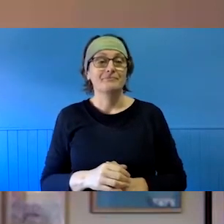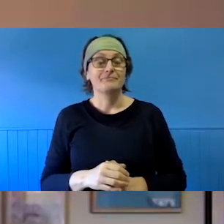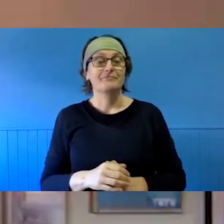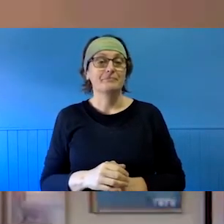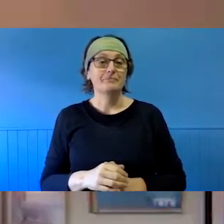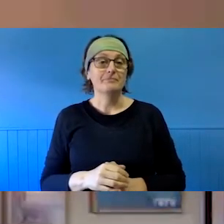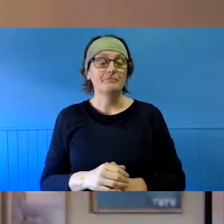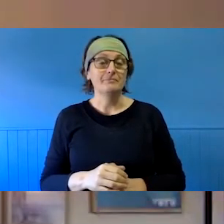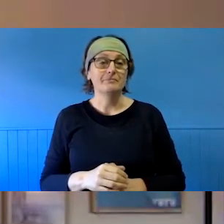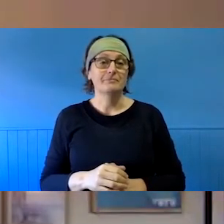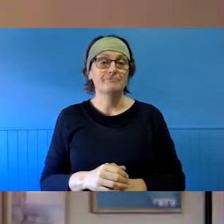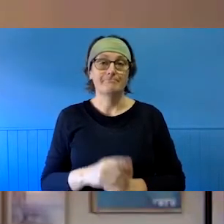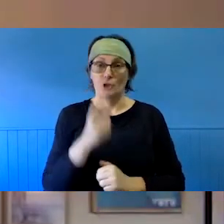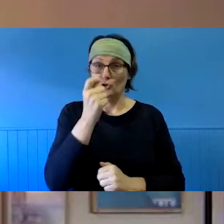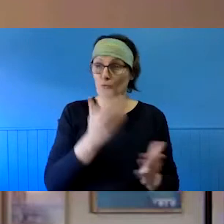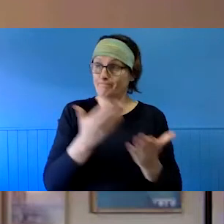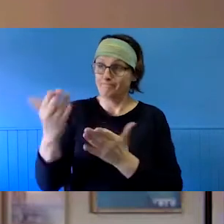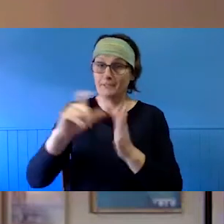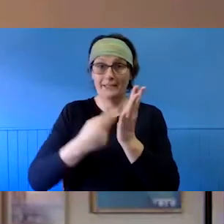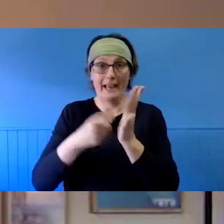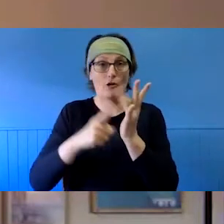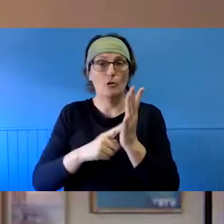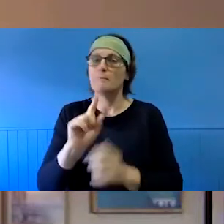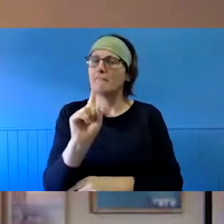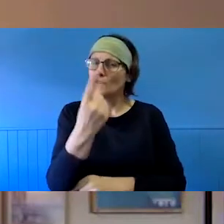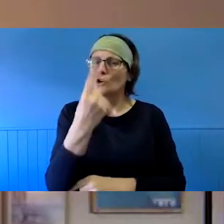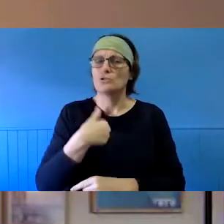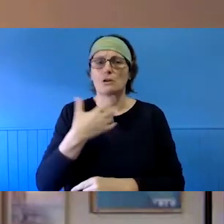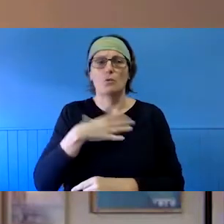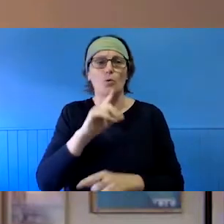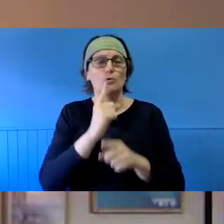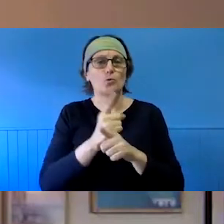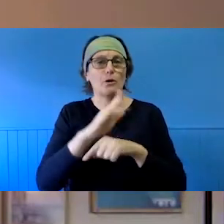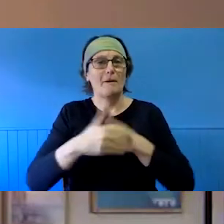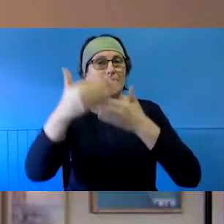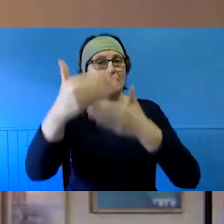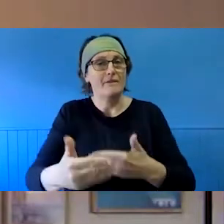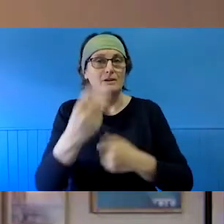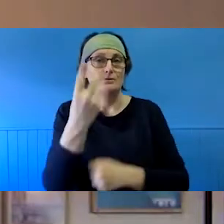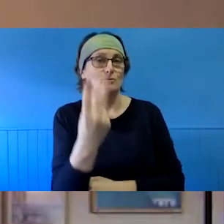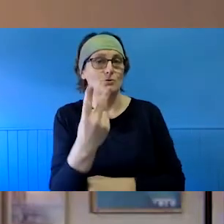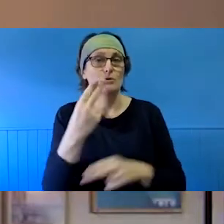Before I hand over to Carol, I wanted to bring your attention to Phase 2 results of our Audience Outlook Monitor.